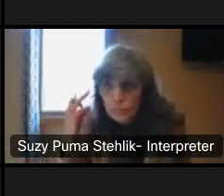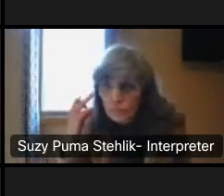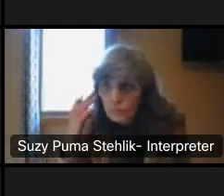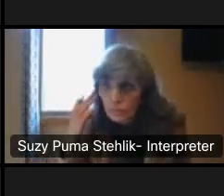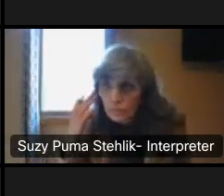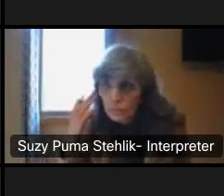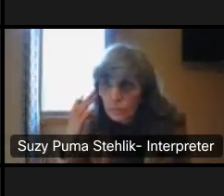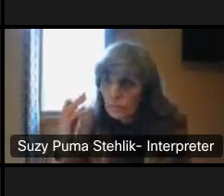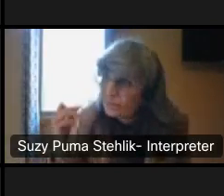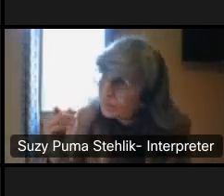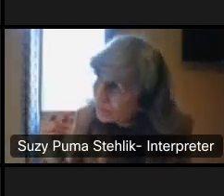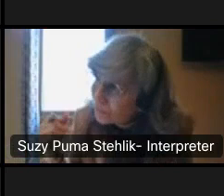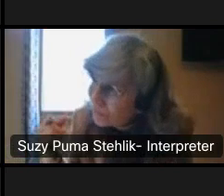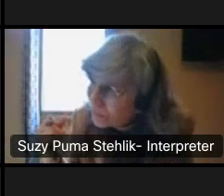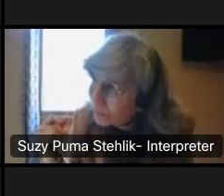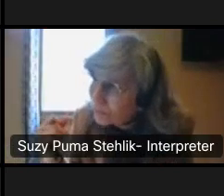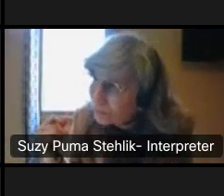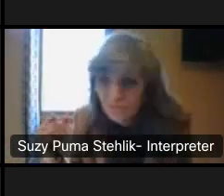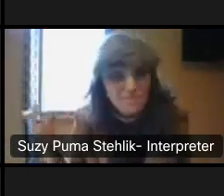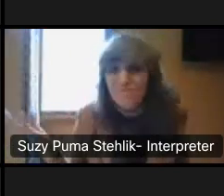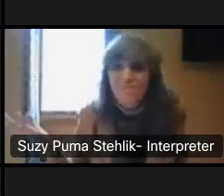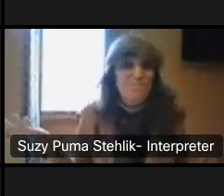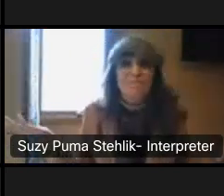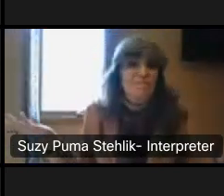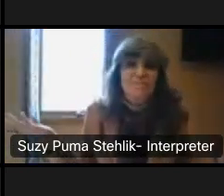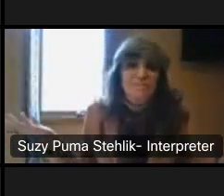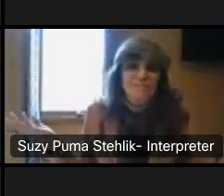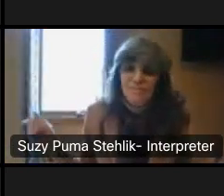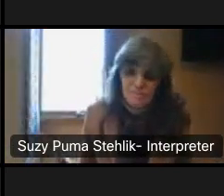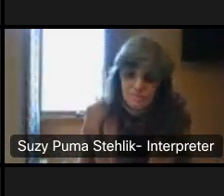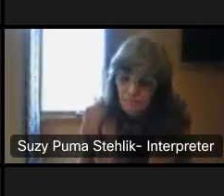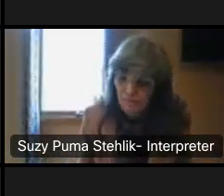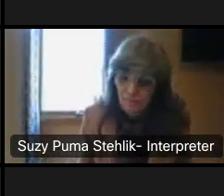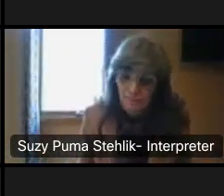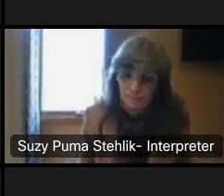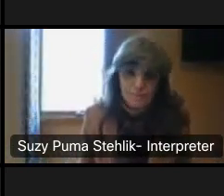Commissioner's thinking related from chapter 61 B, the consolidated laws of New York state.